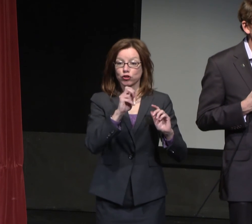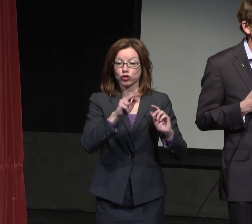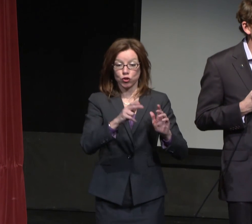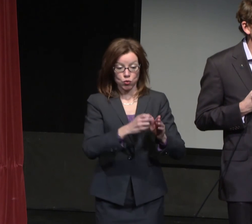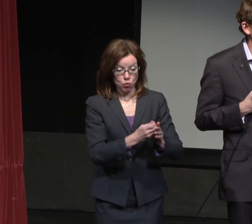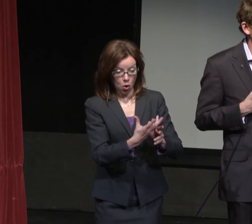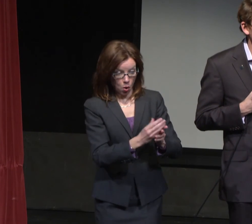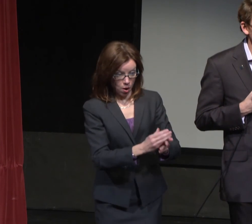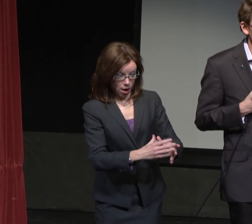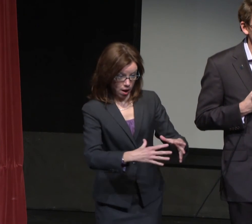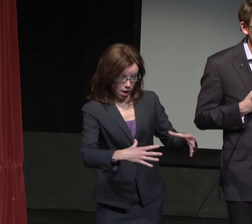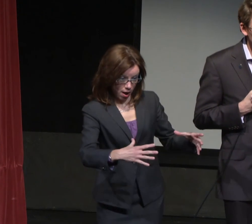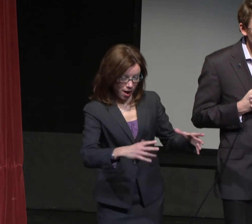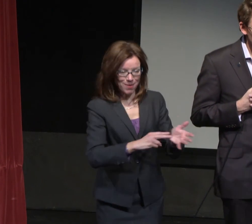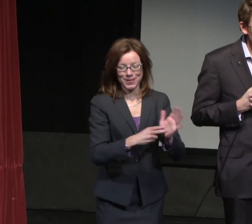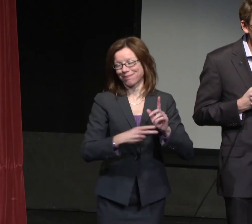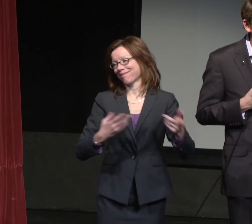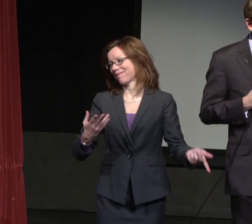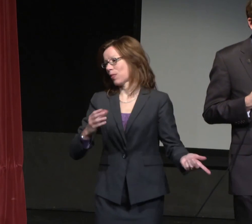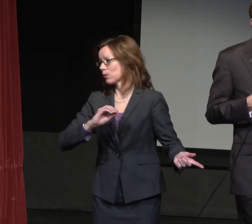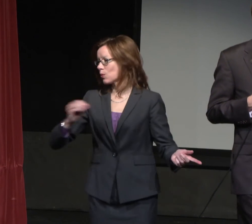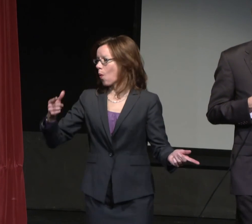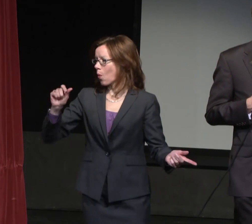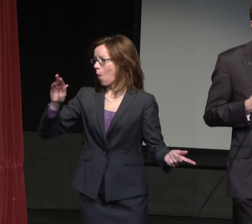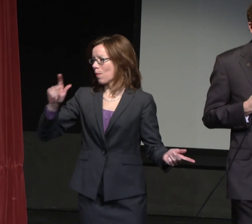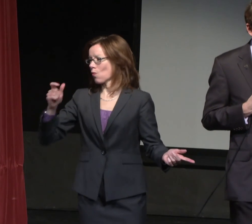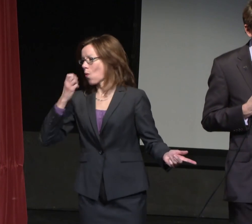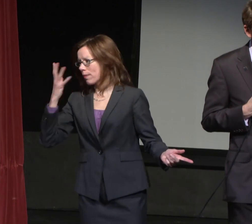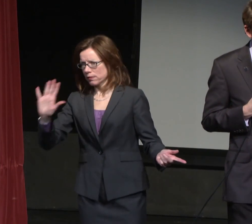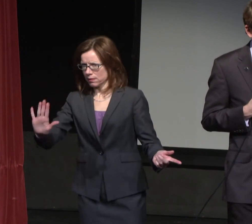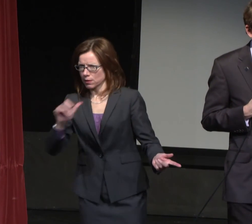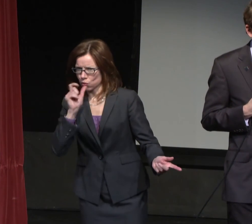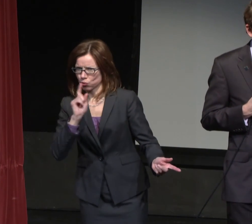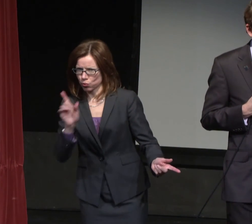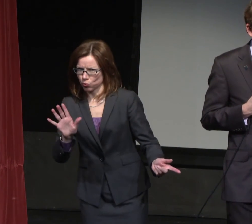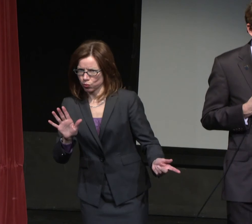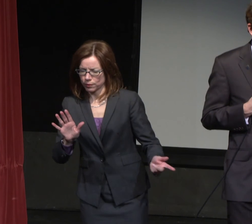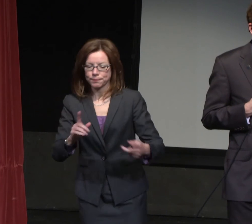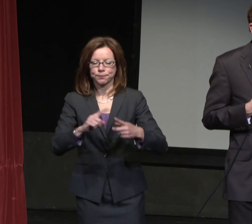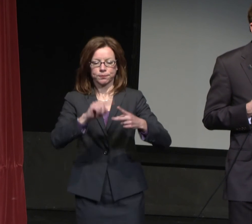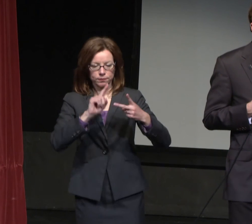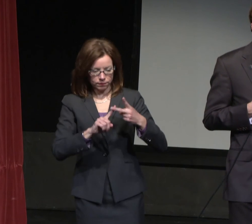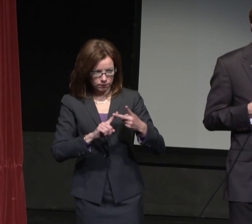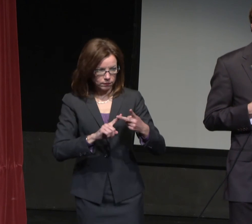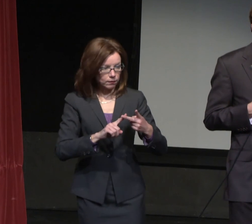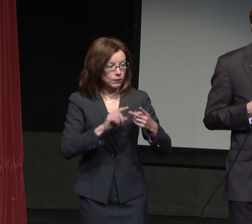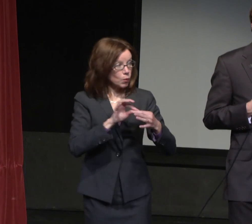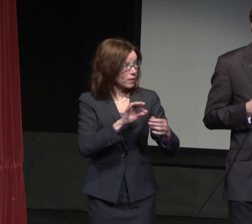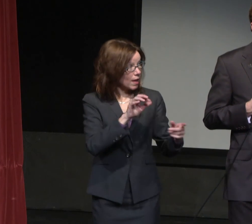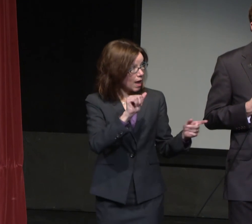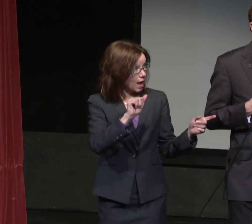global warming is not true. The second point about ice in Antarctica is that a lot